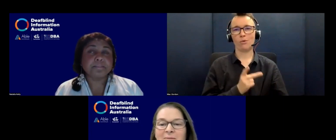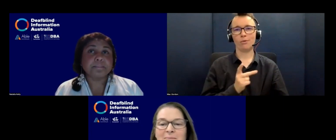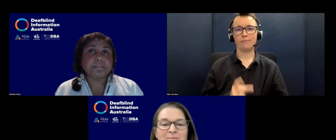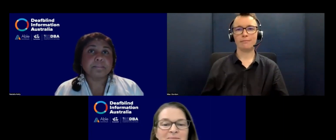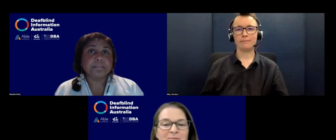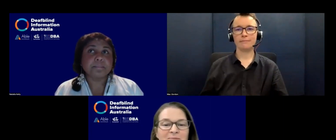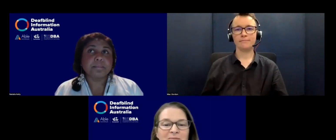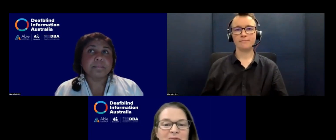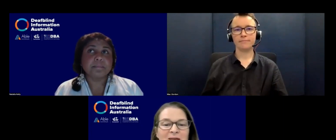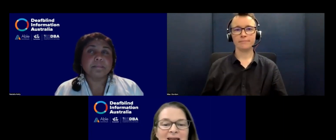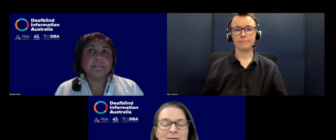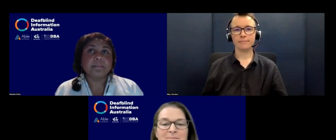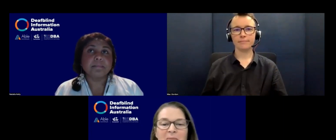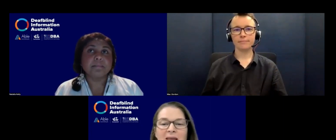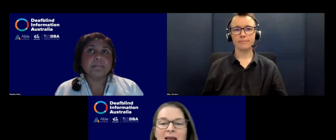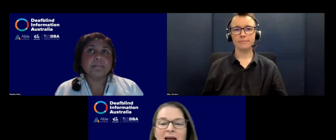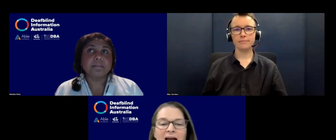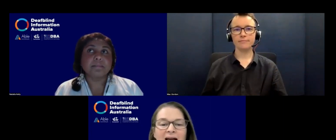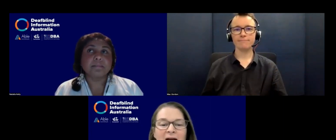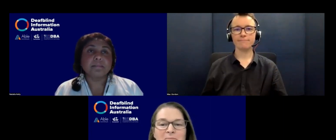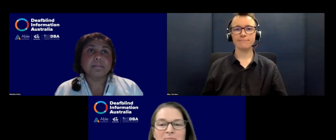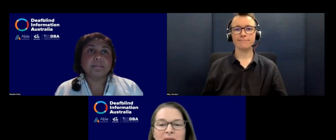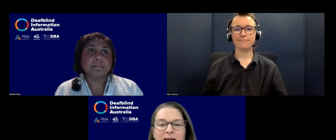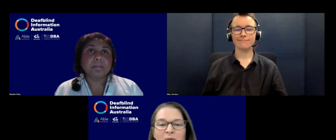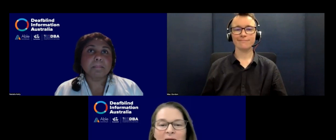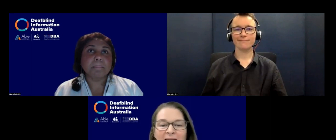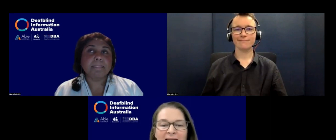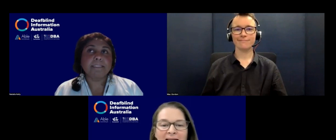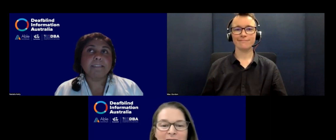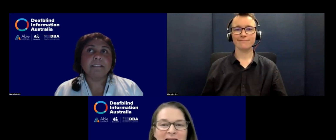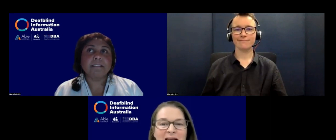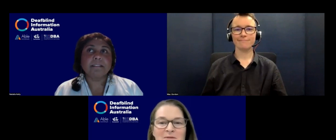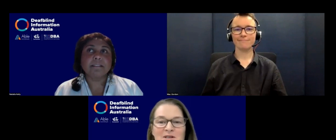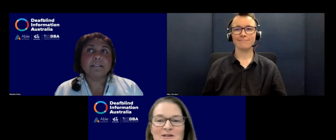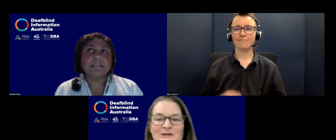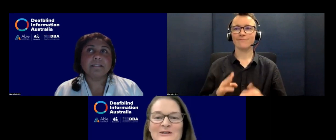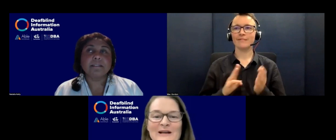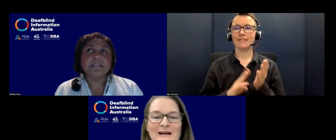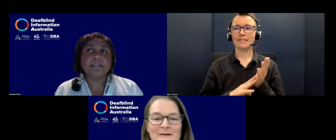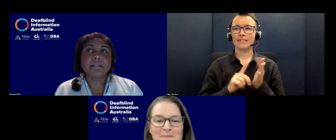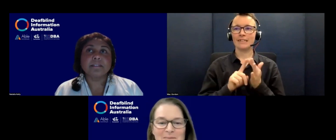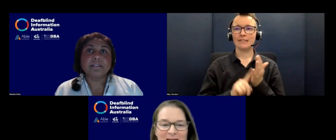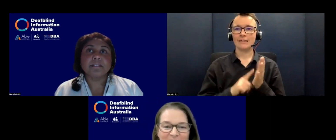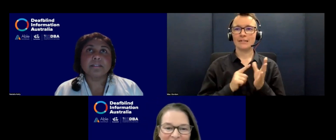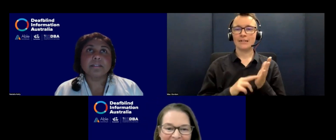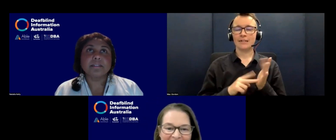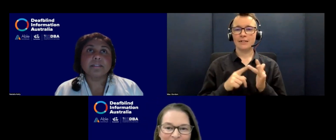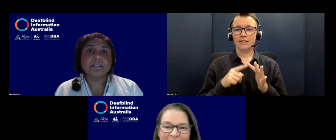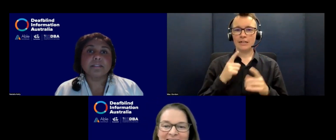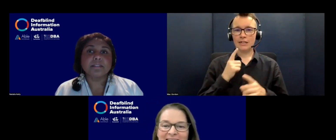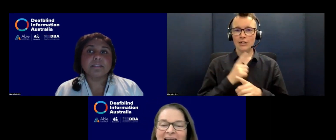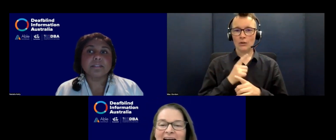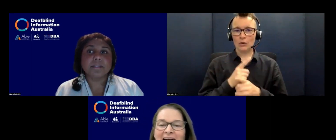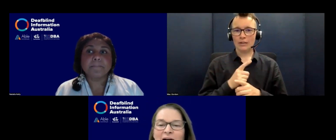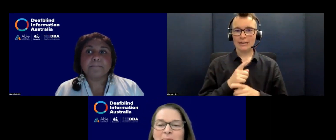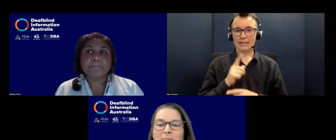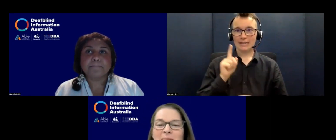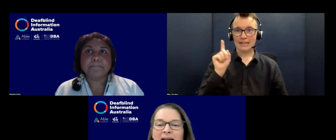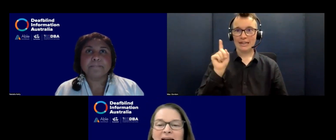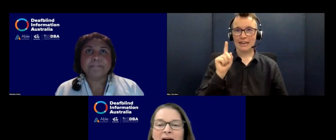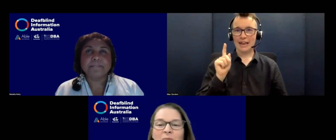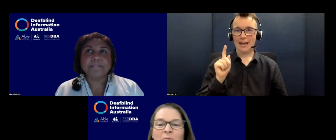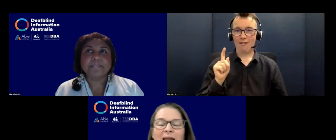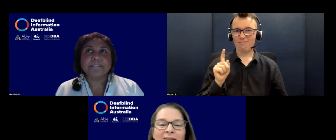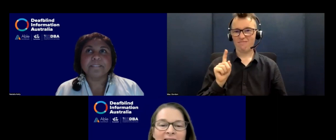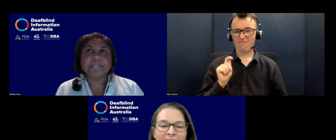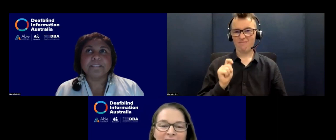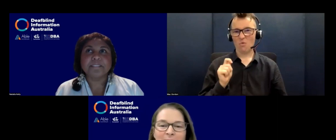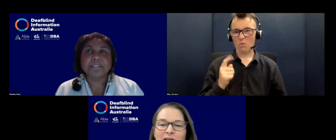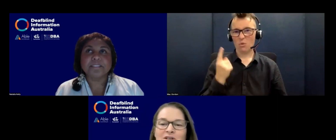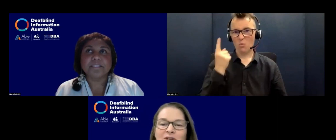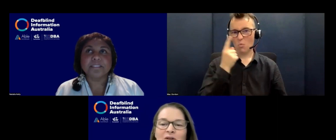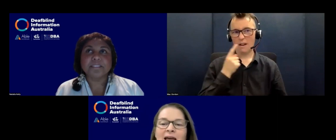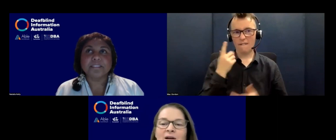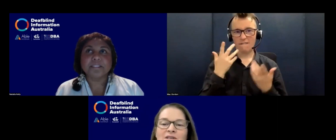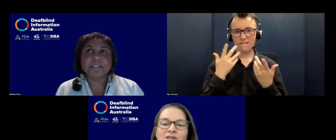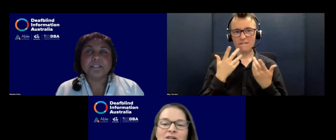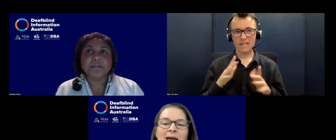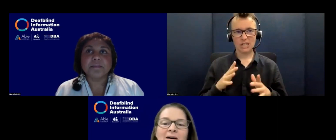[Melanie] Okay we're coming up to the hour. We haven't had an expansion on that question about